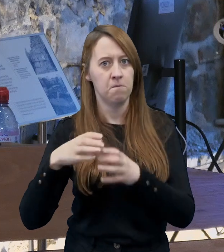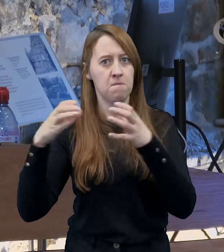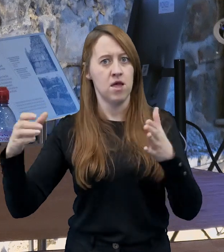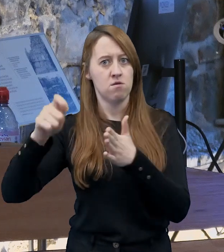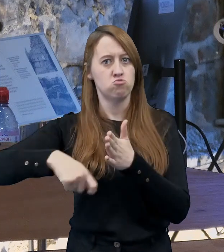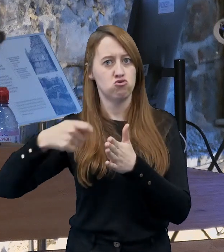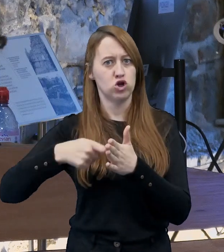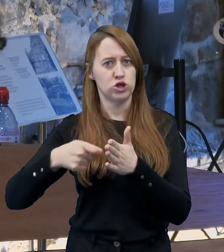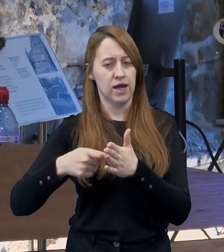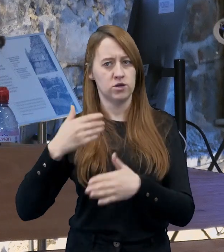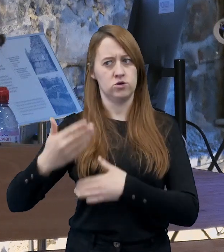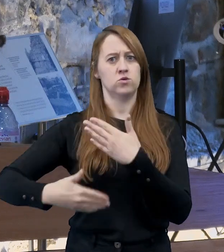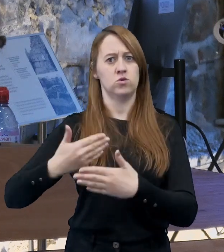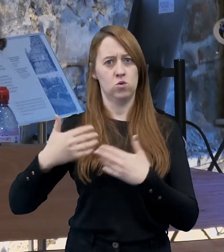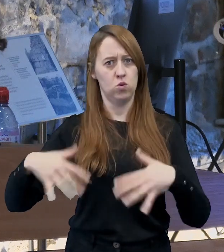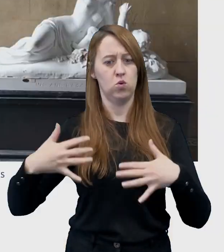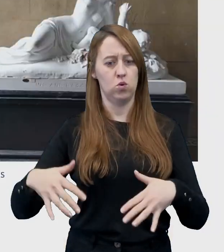This is the picture from after conservation.